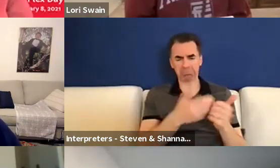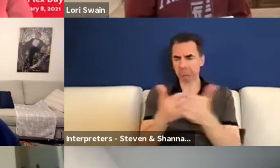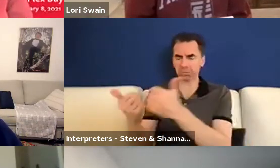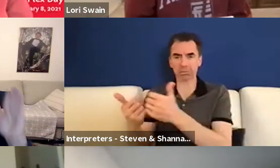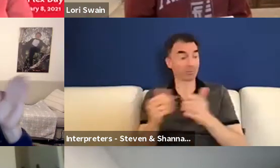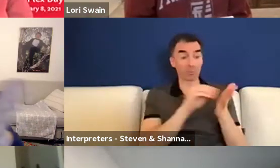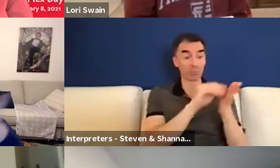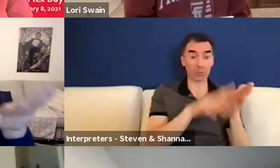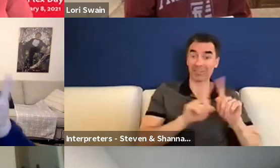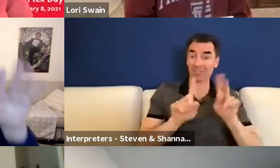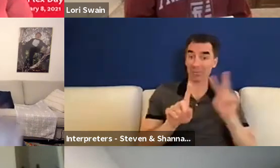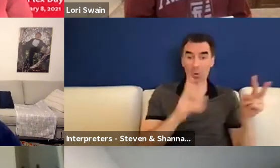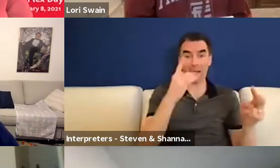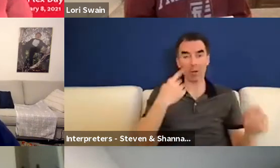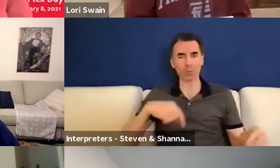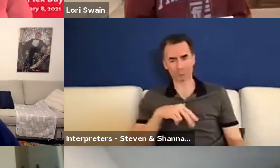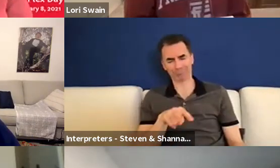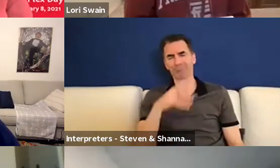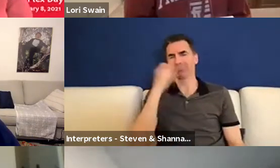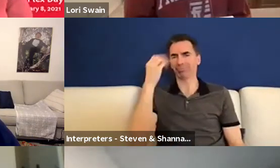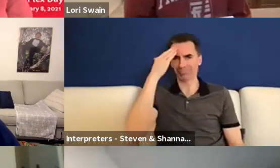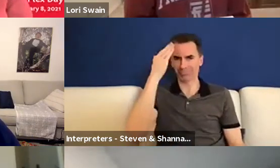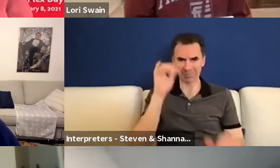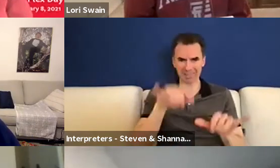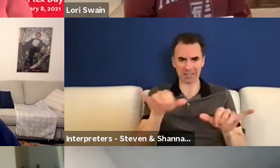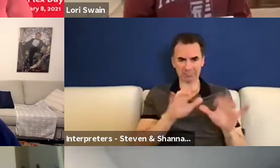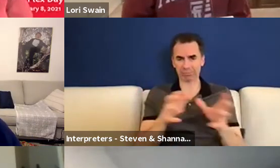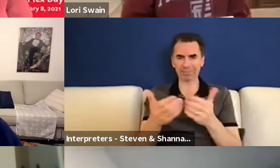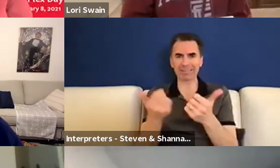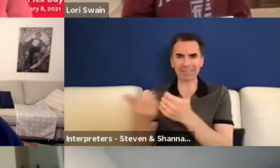so long we we know how to maneuver it. So that's my recommendation.